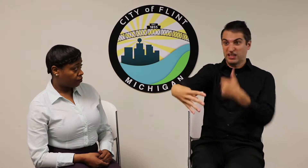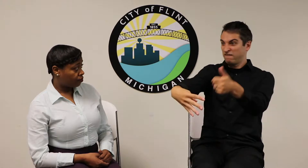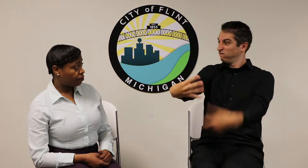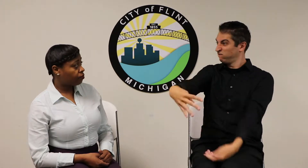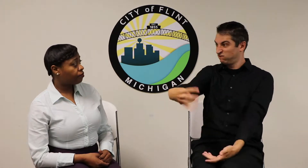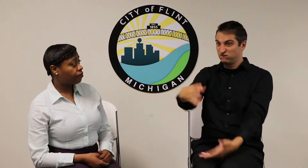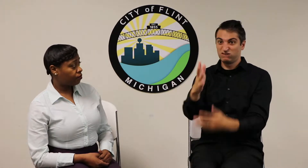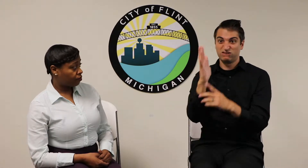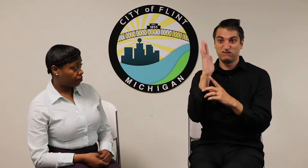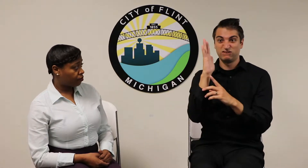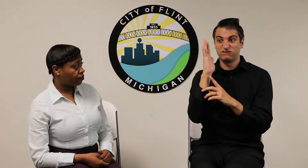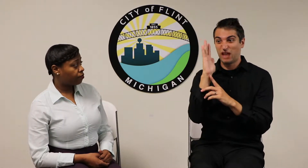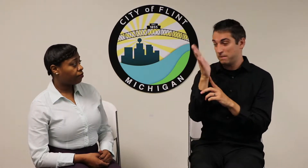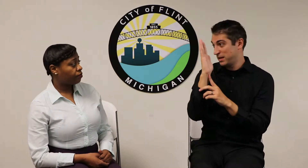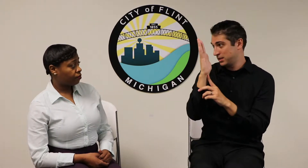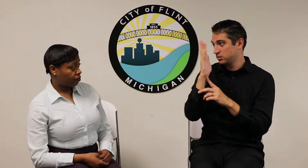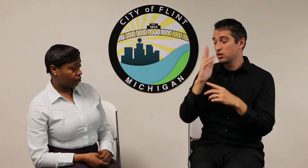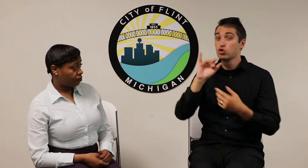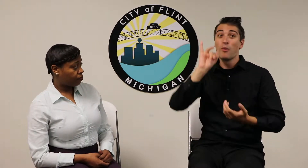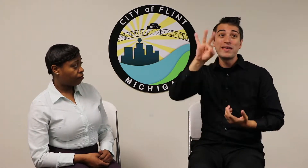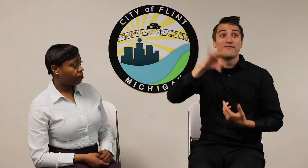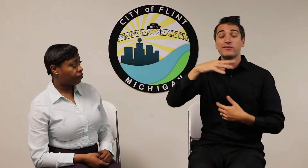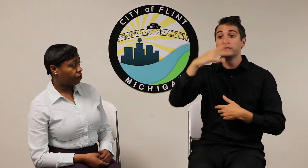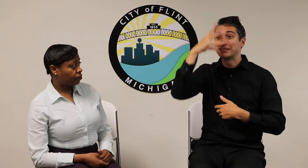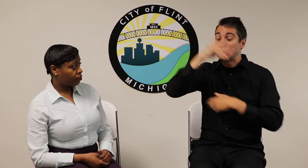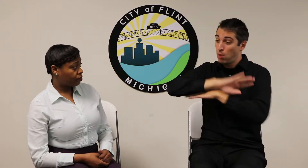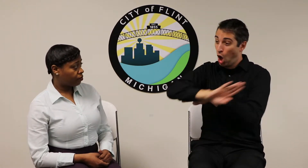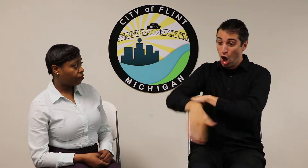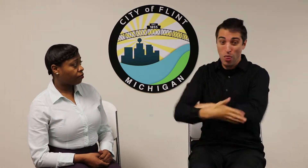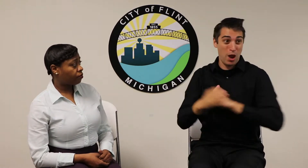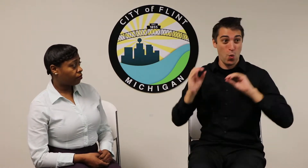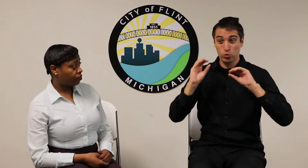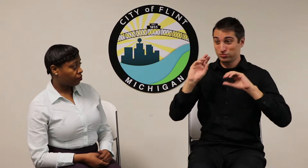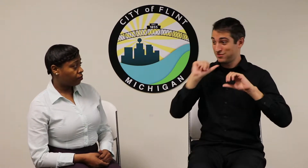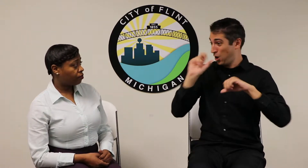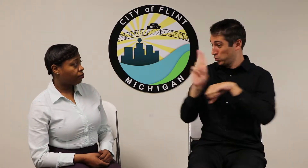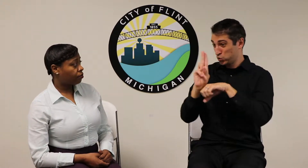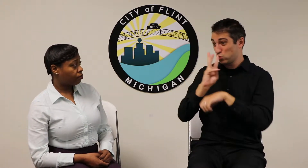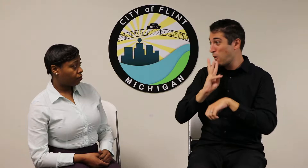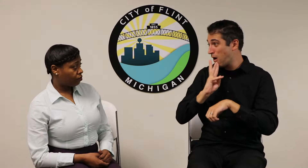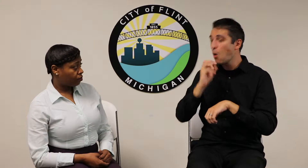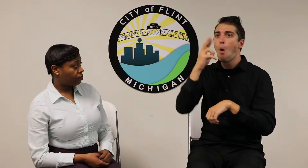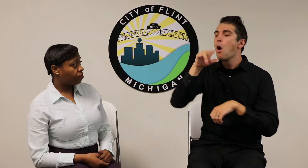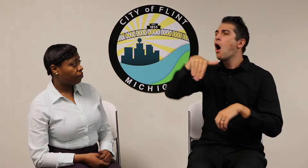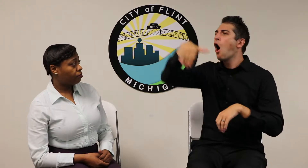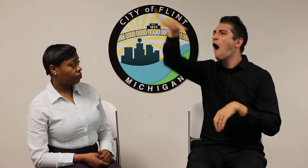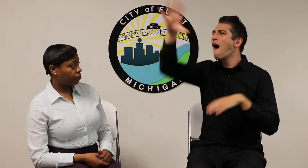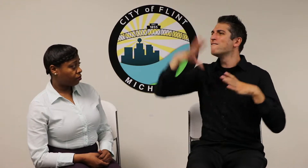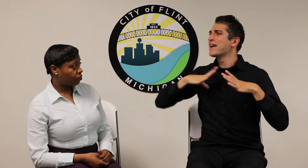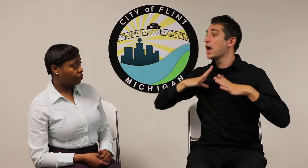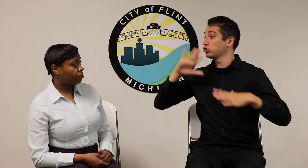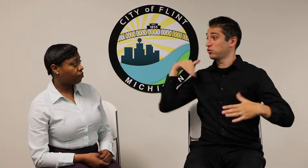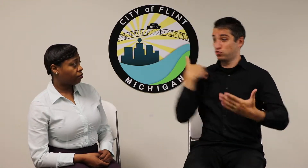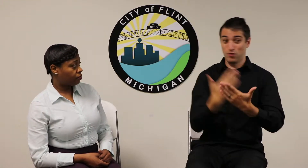overnight or if you go away on vacation and that's why we insist that for lead